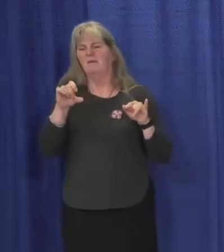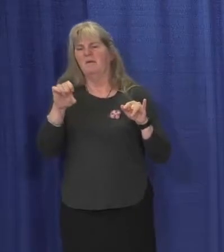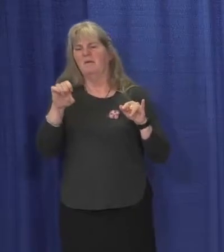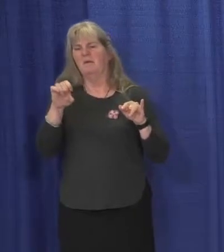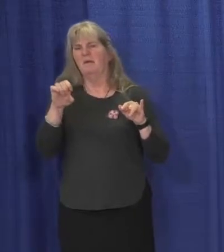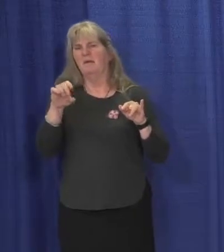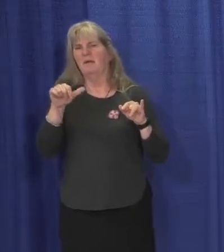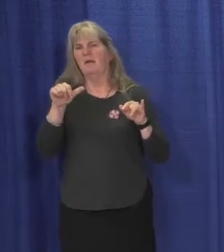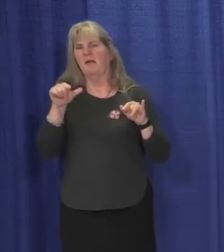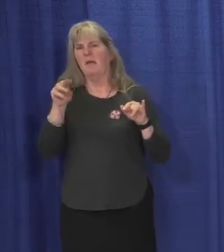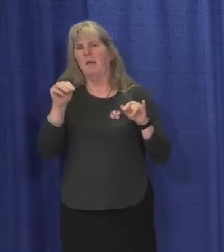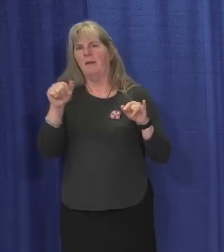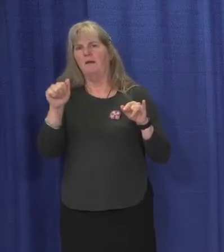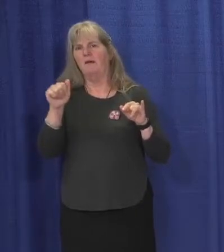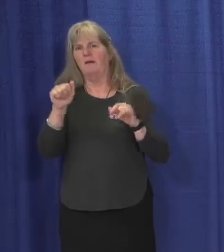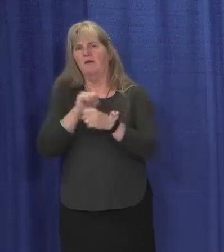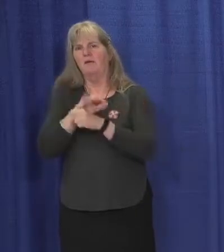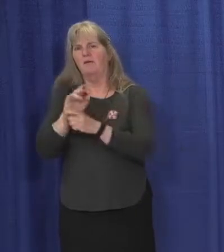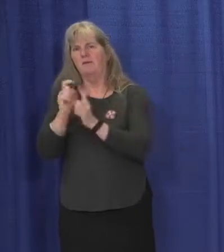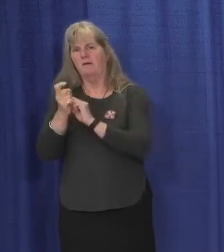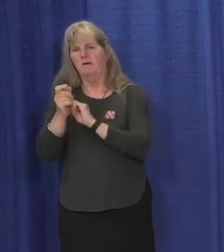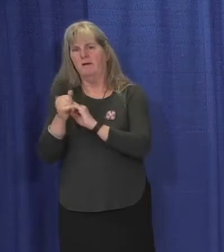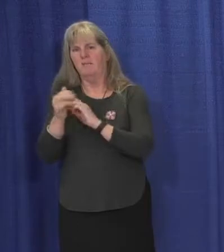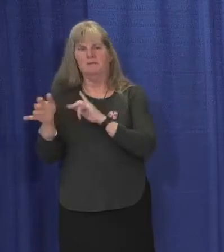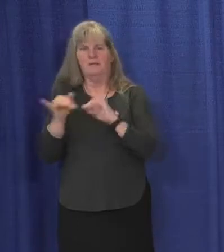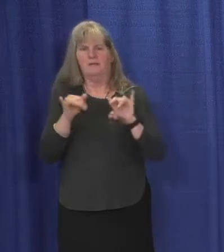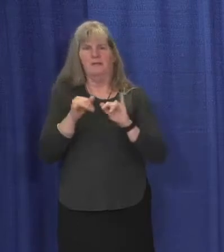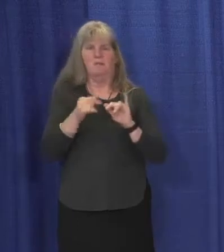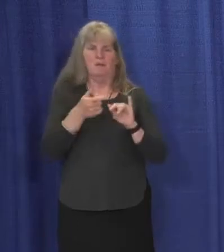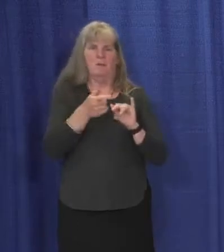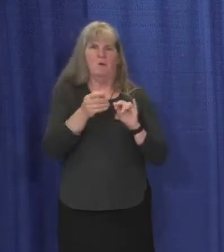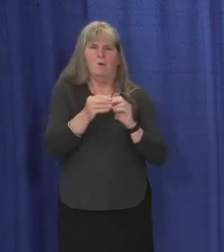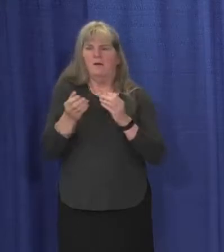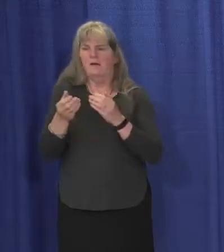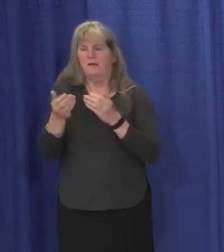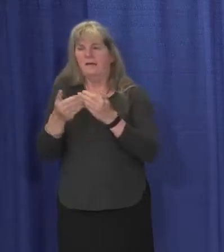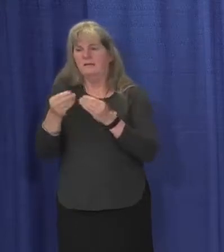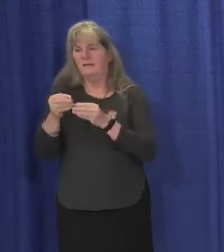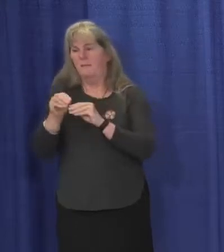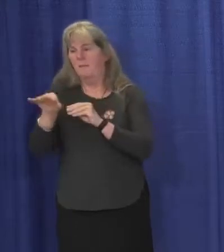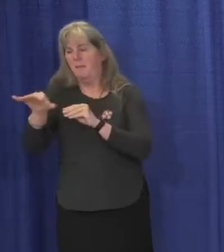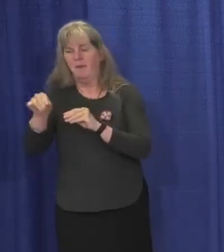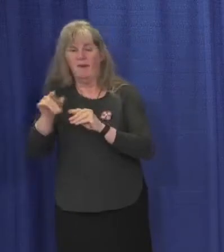variant can spread easily amongst unvaccinated people.